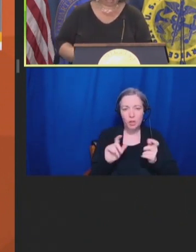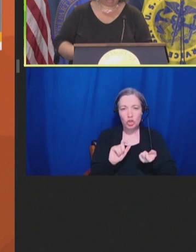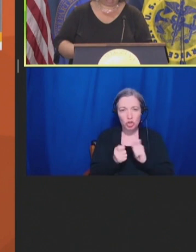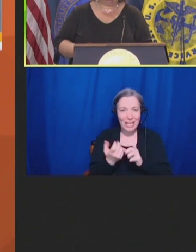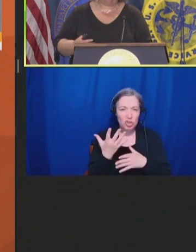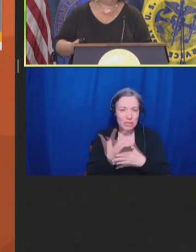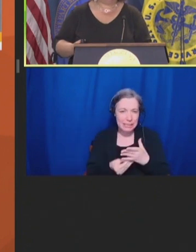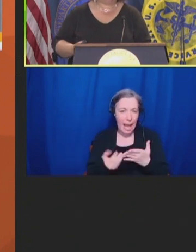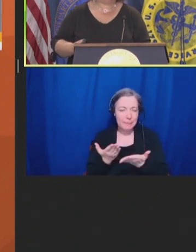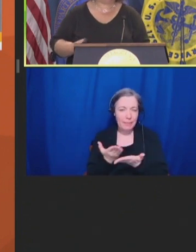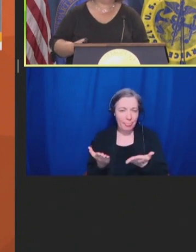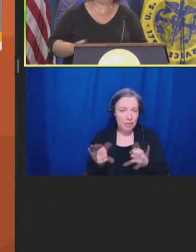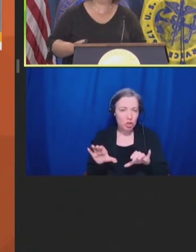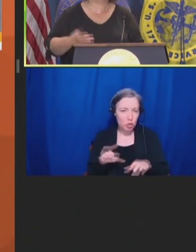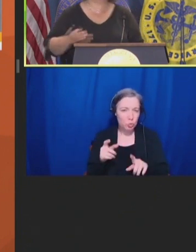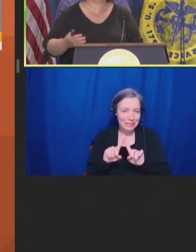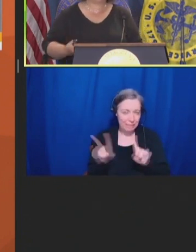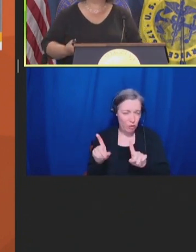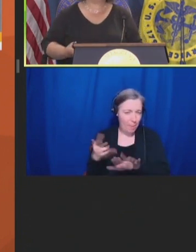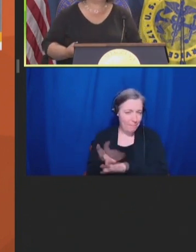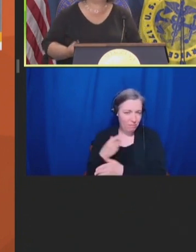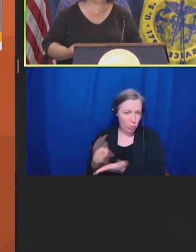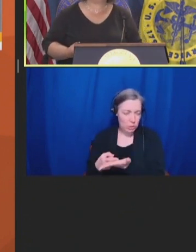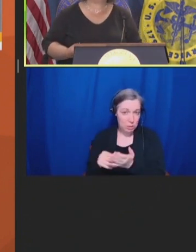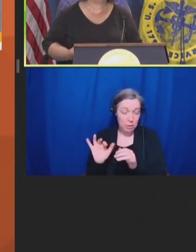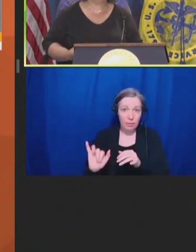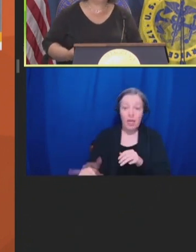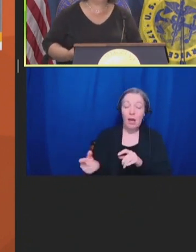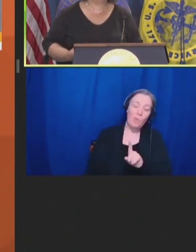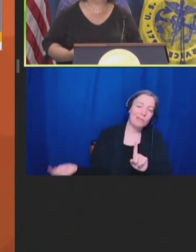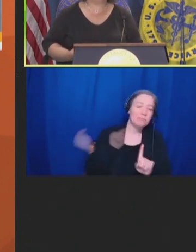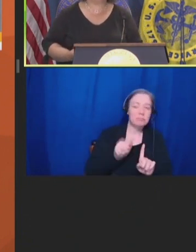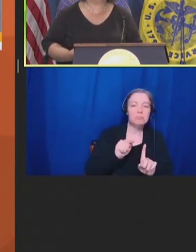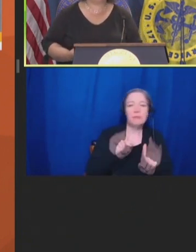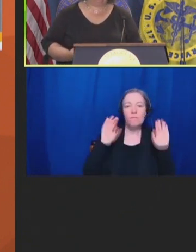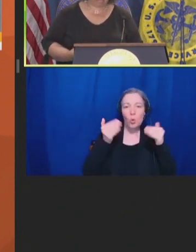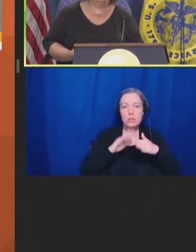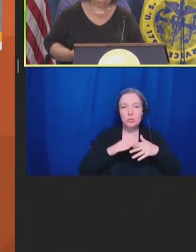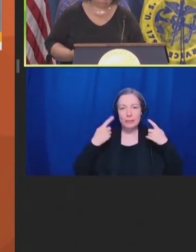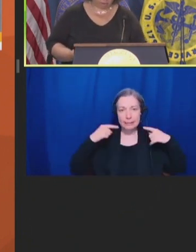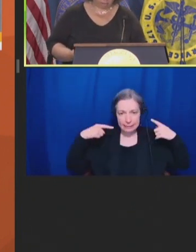the great effort and the great success we did have in the COVID-19 response.